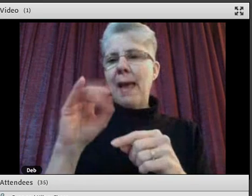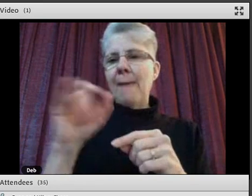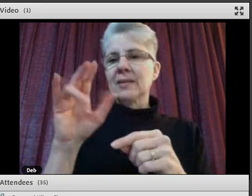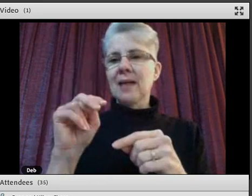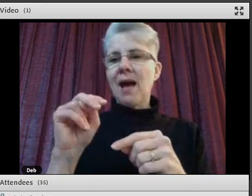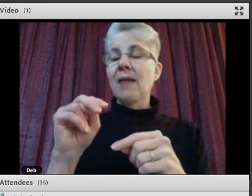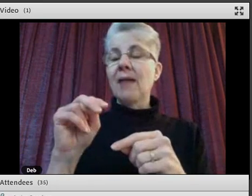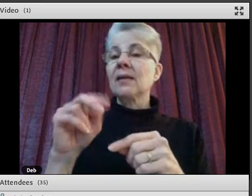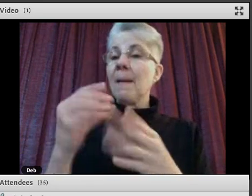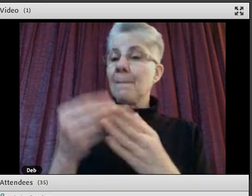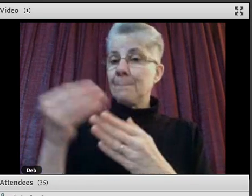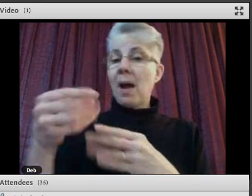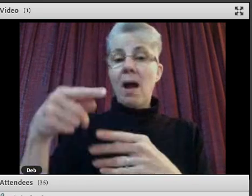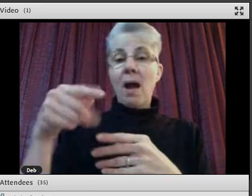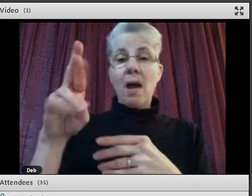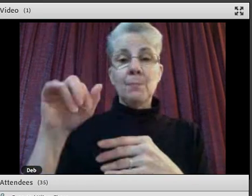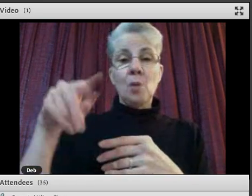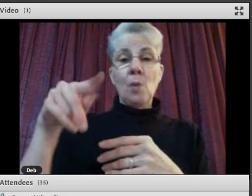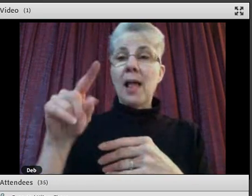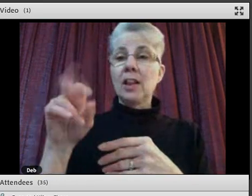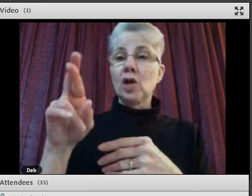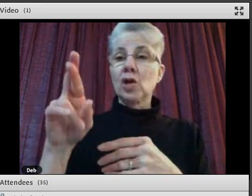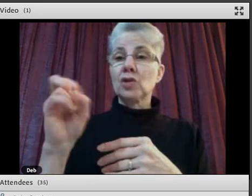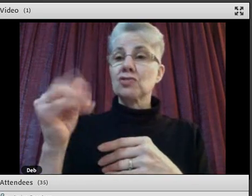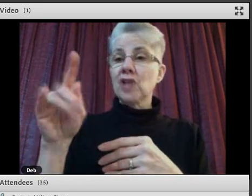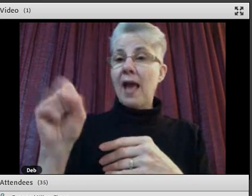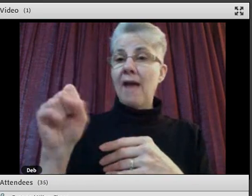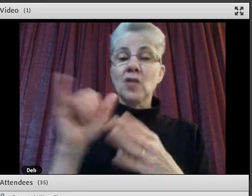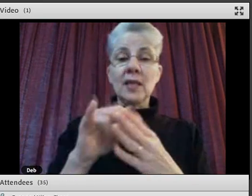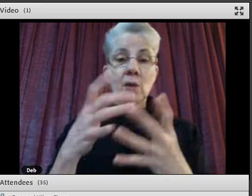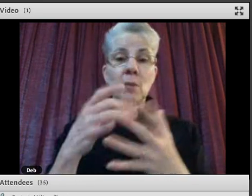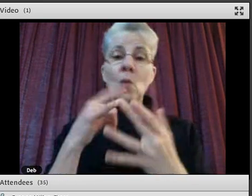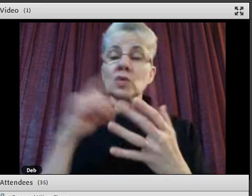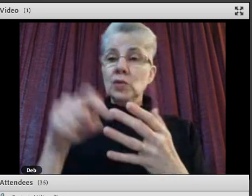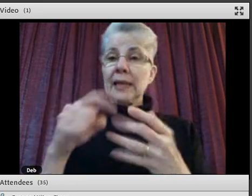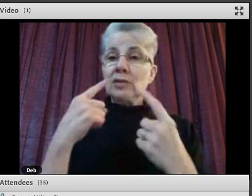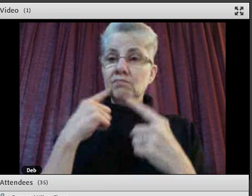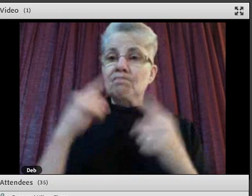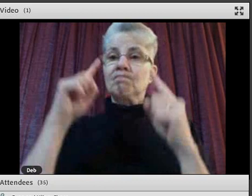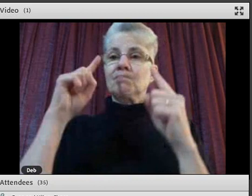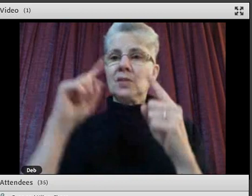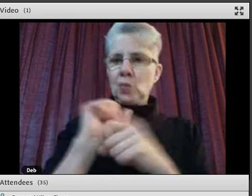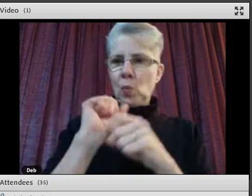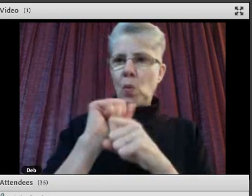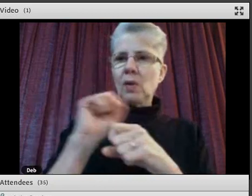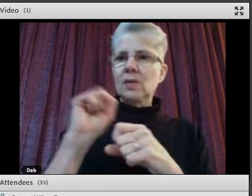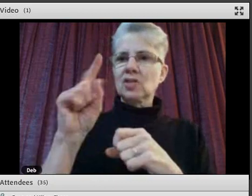And propeller shafts, and that's pretty much what you need to make this thing work and to have a real working solar boat.